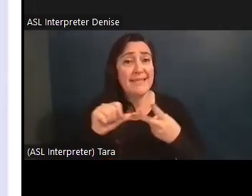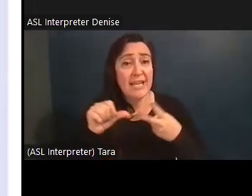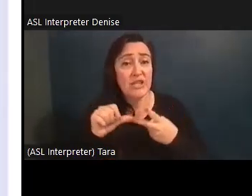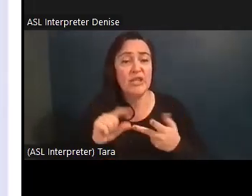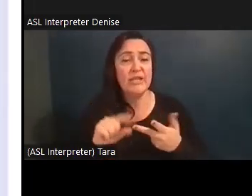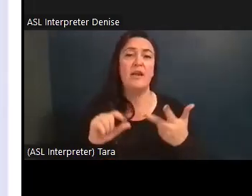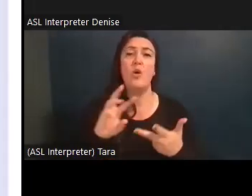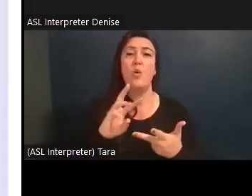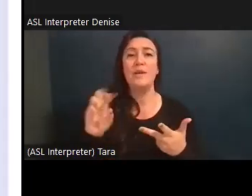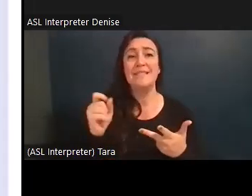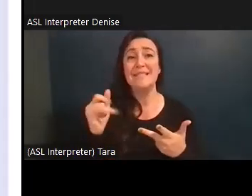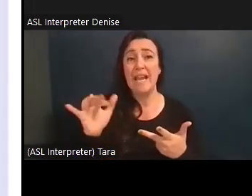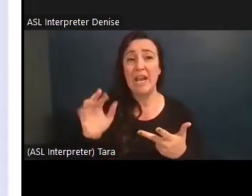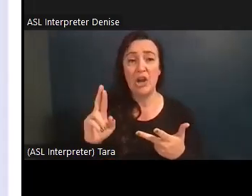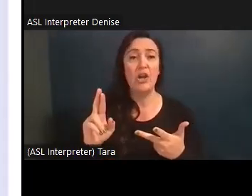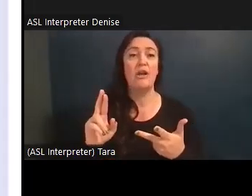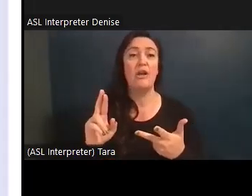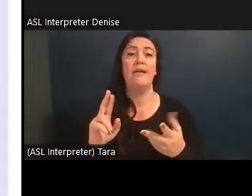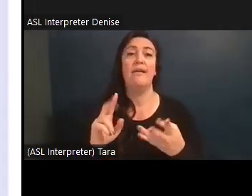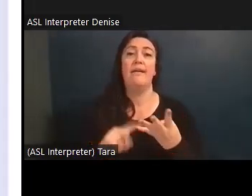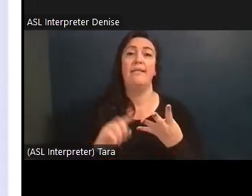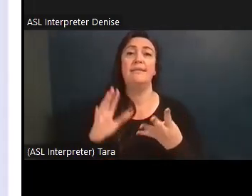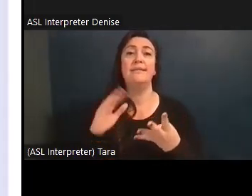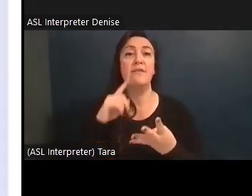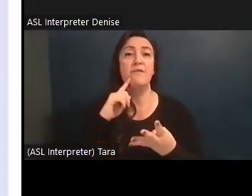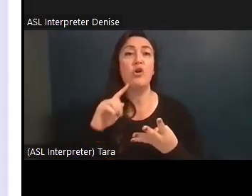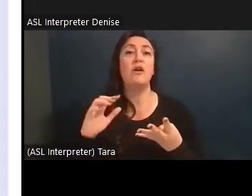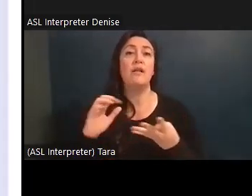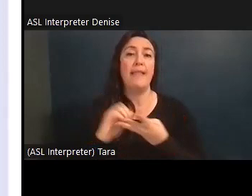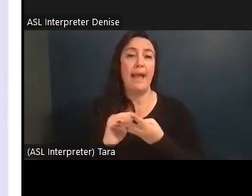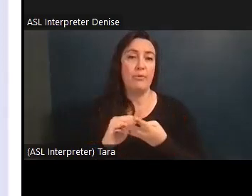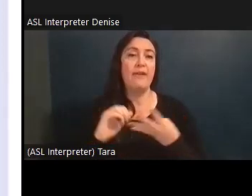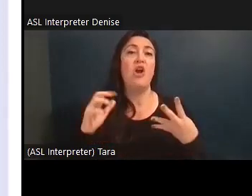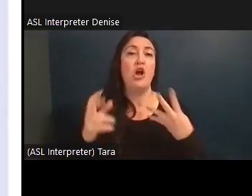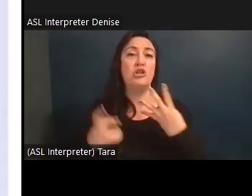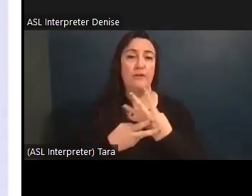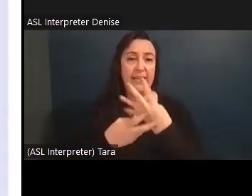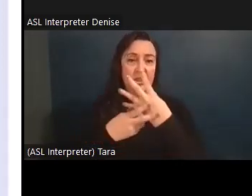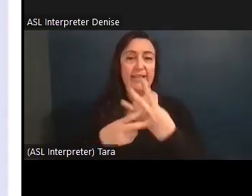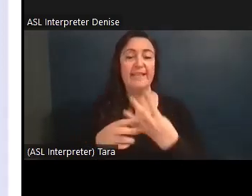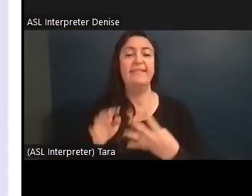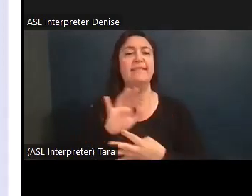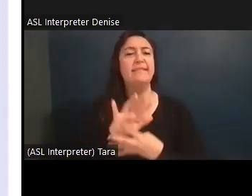Collaborative Conservation to kick off some of the the